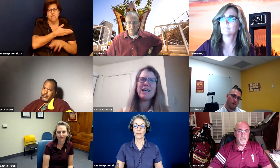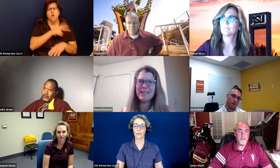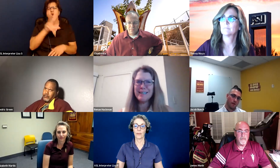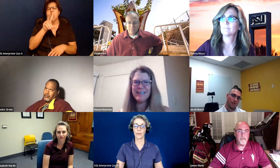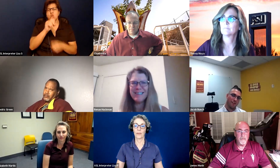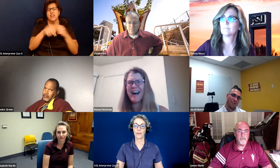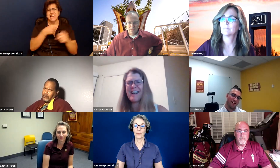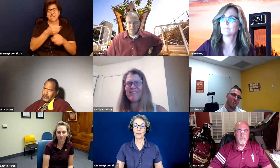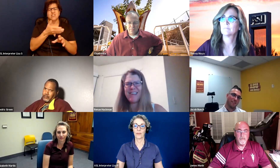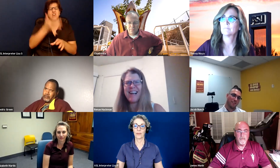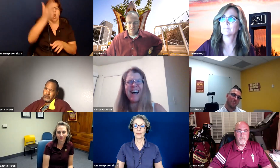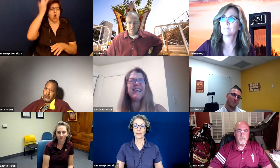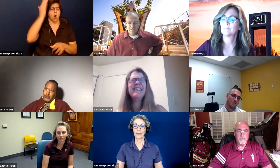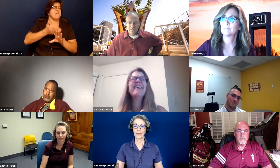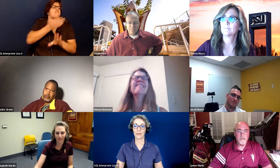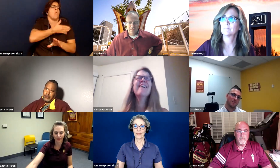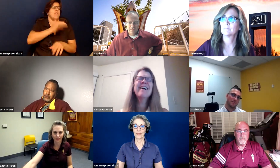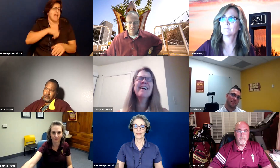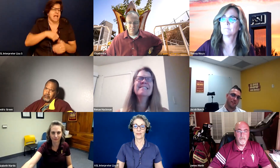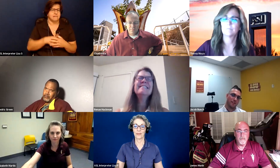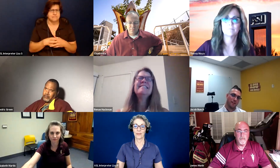I think I .